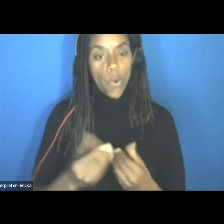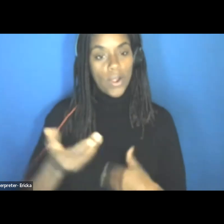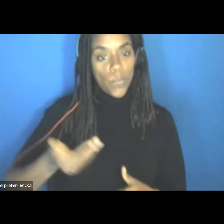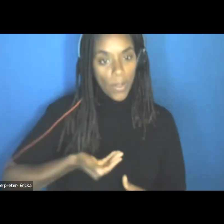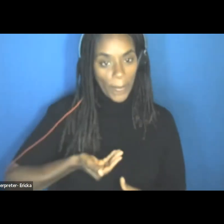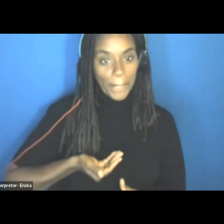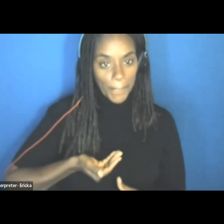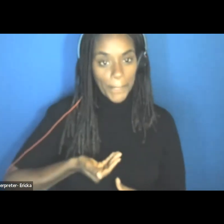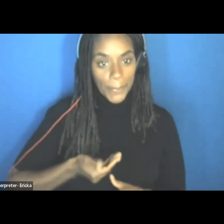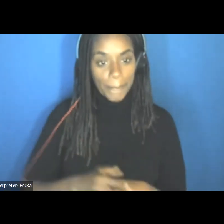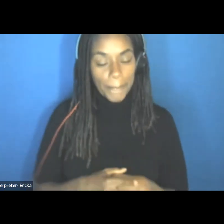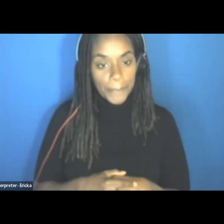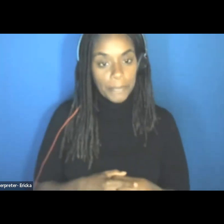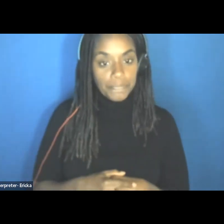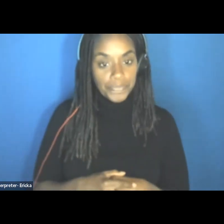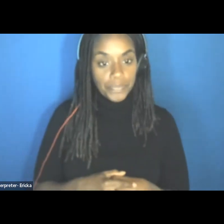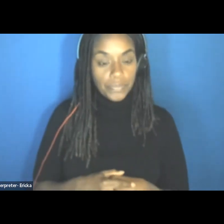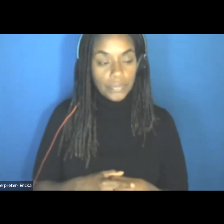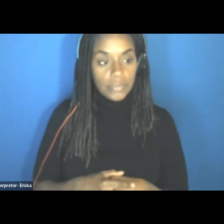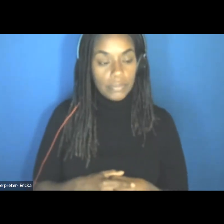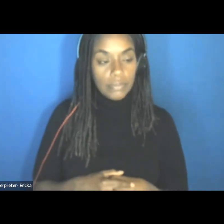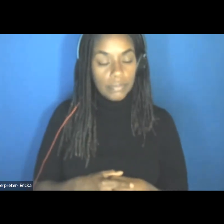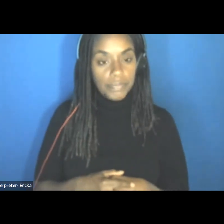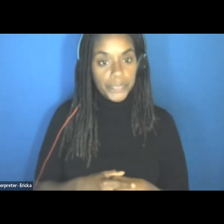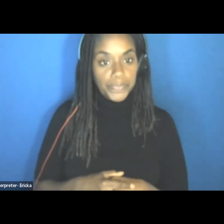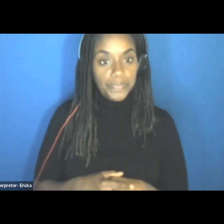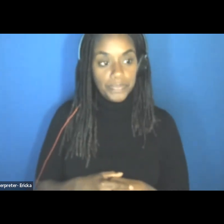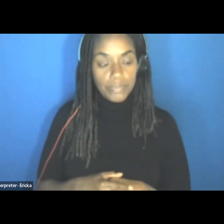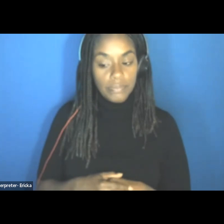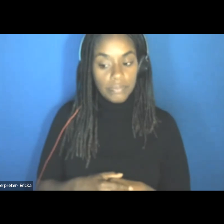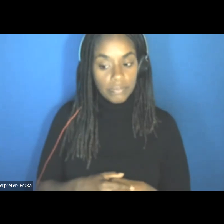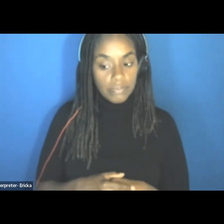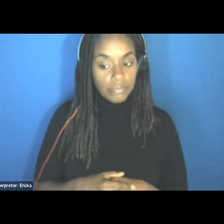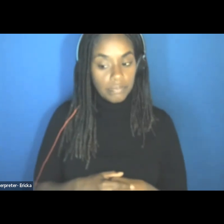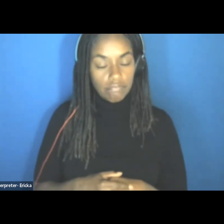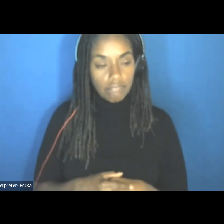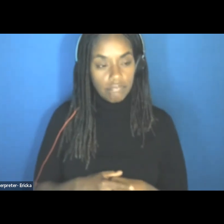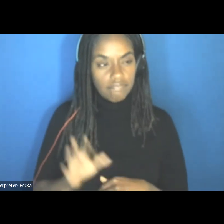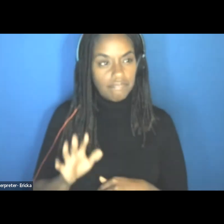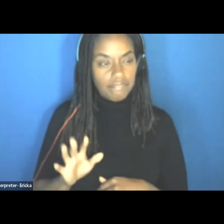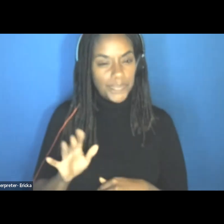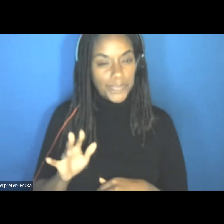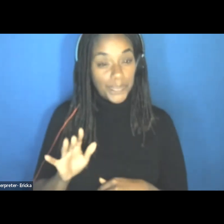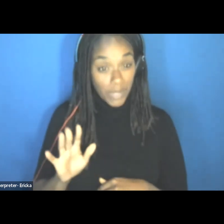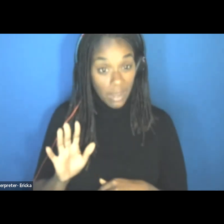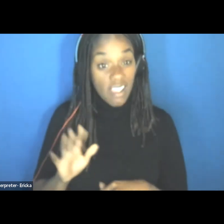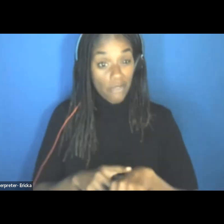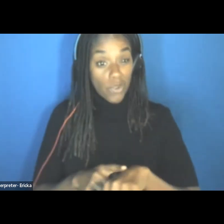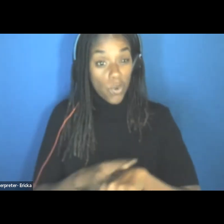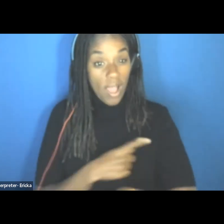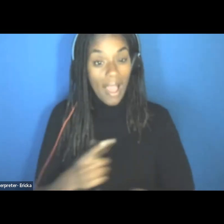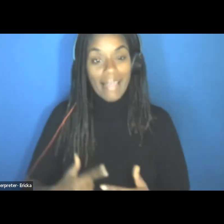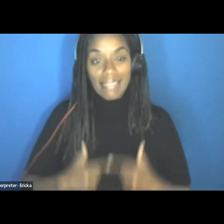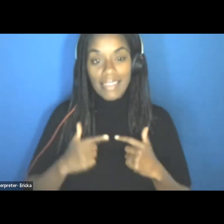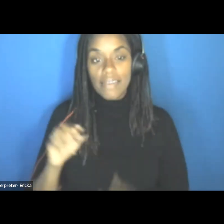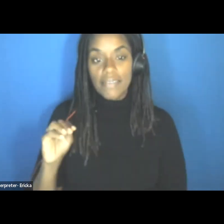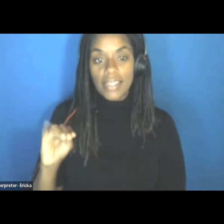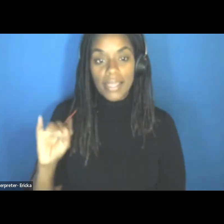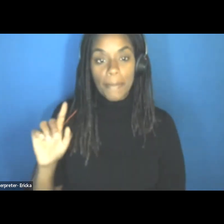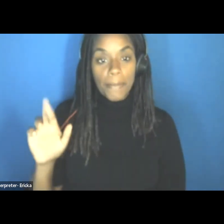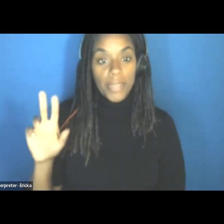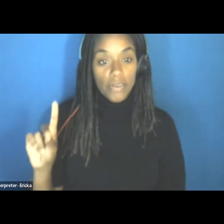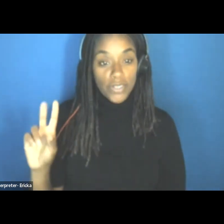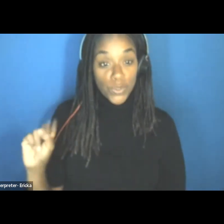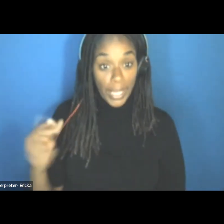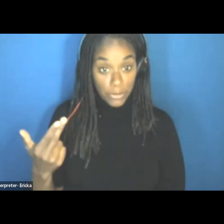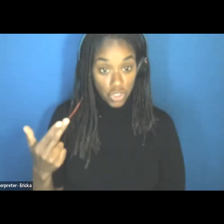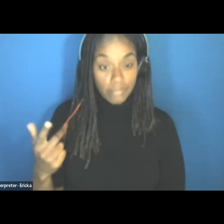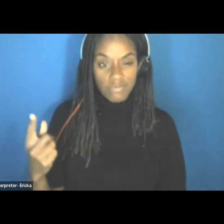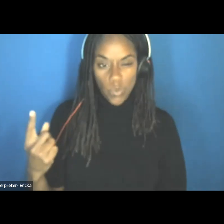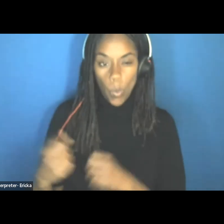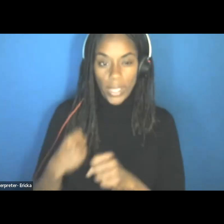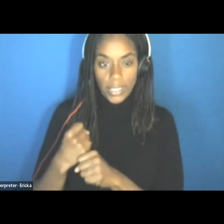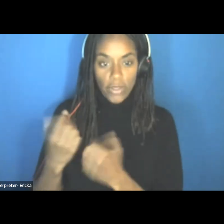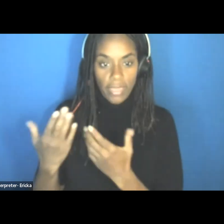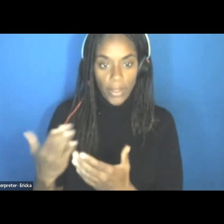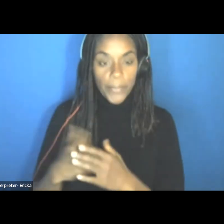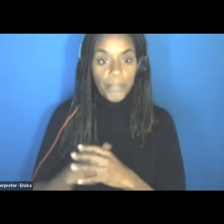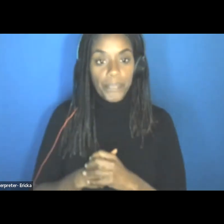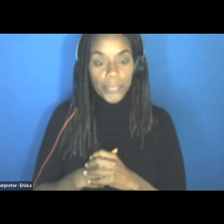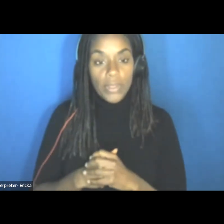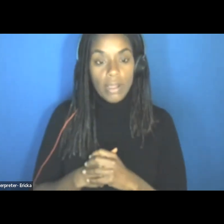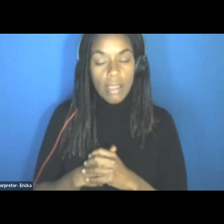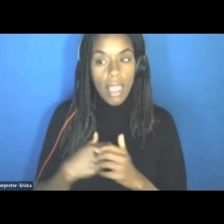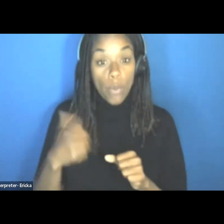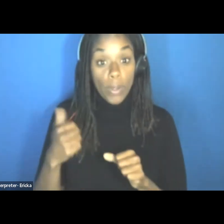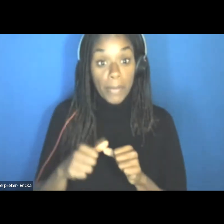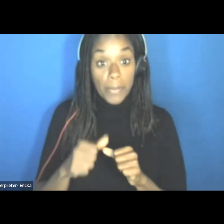It makes it more welcoming for me.